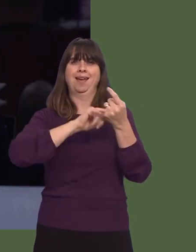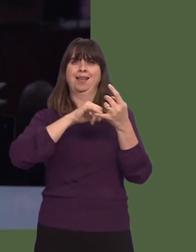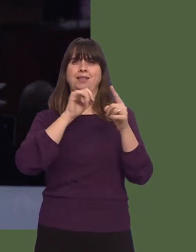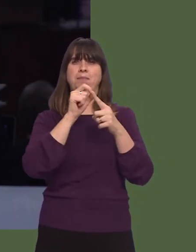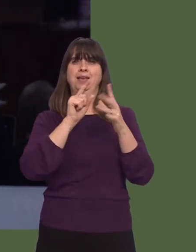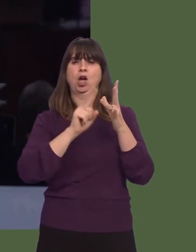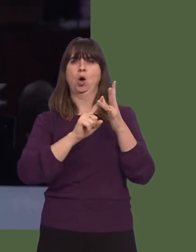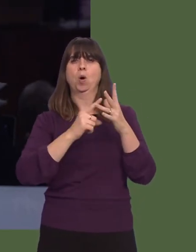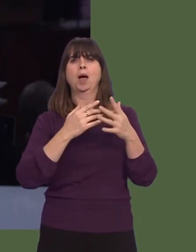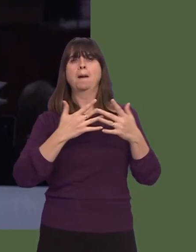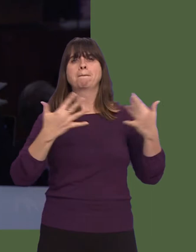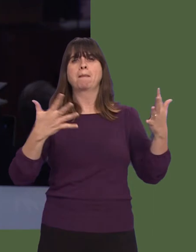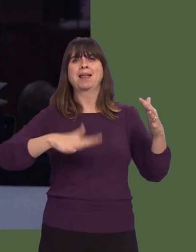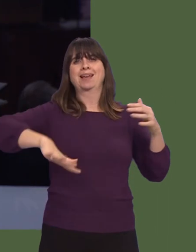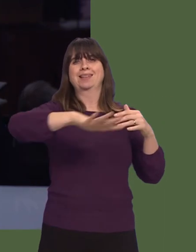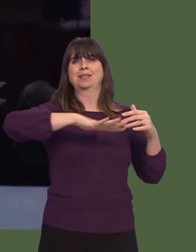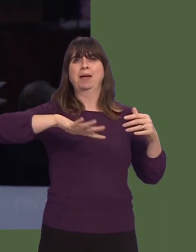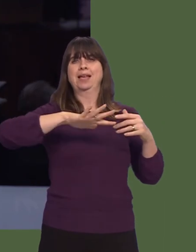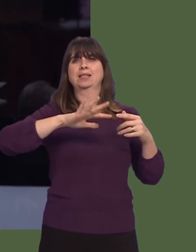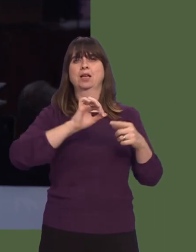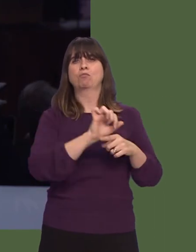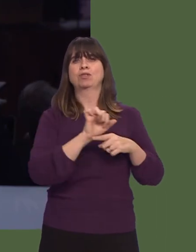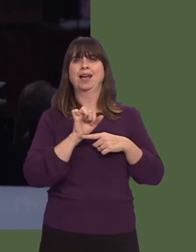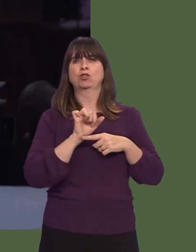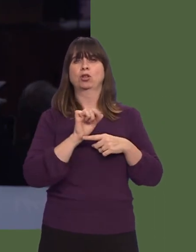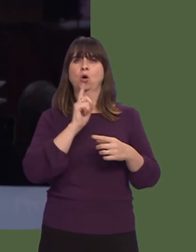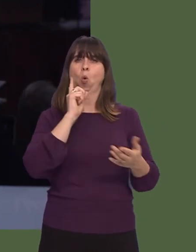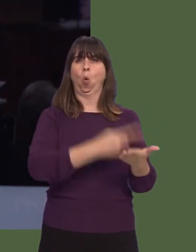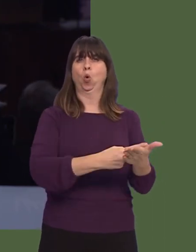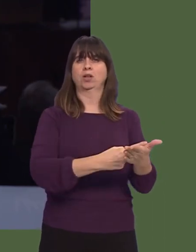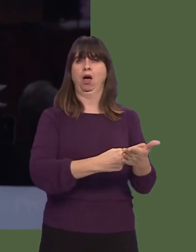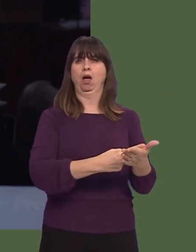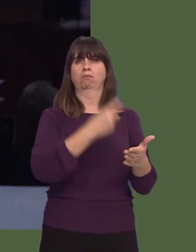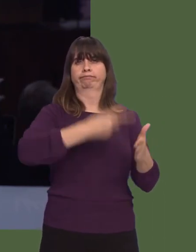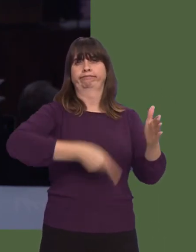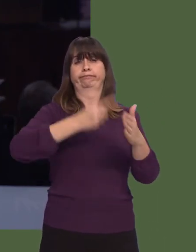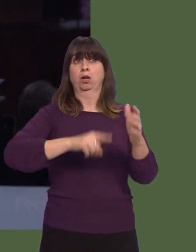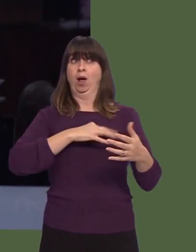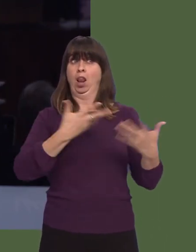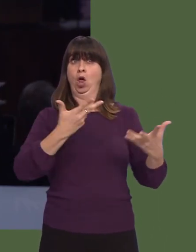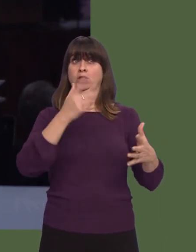orders, to stop dangerous cyclists. One thousand cyclists have been fined in three months.